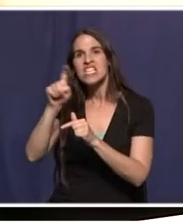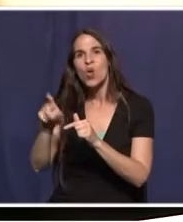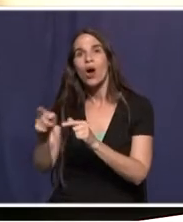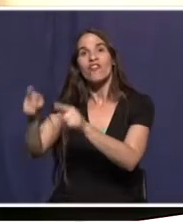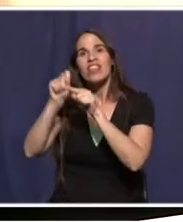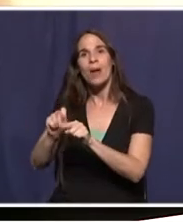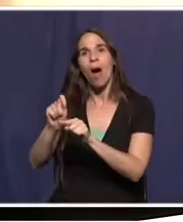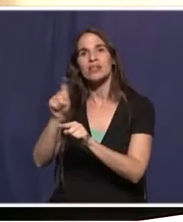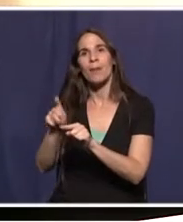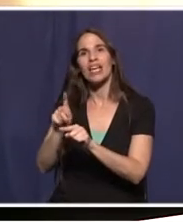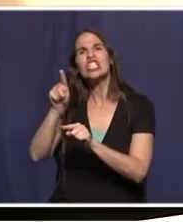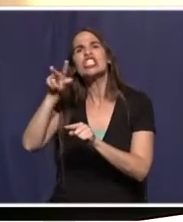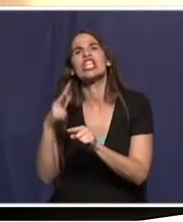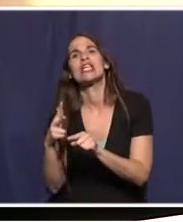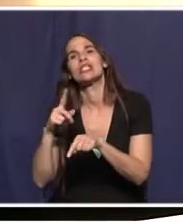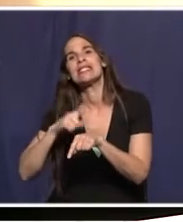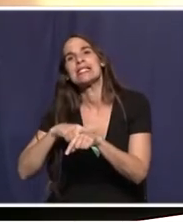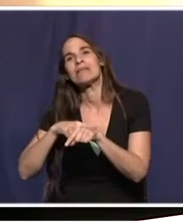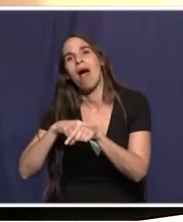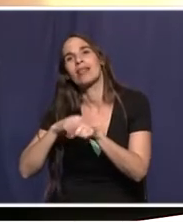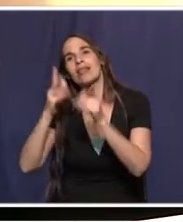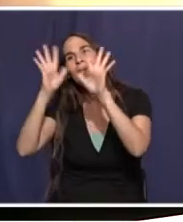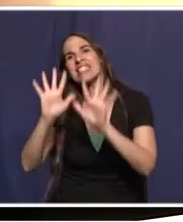who got only a third of that number. A third.